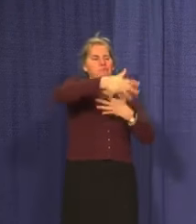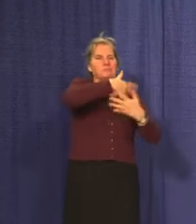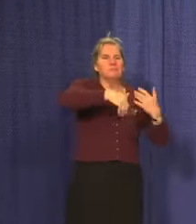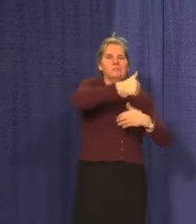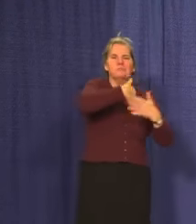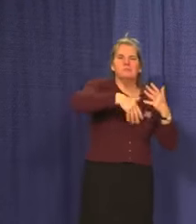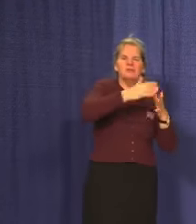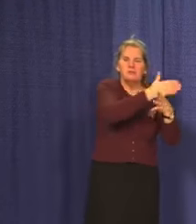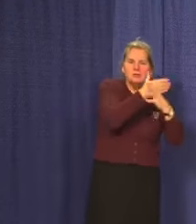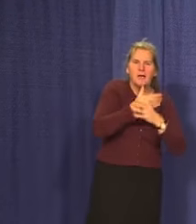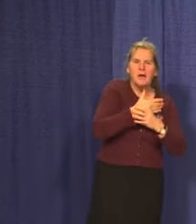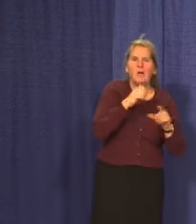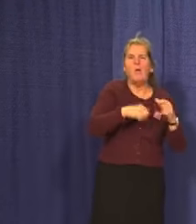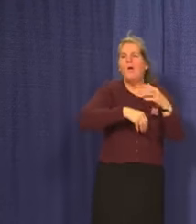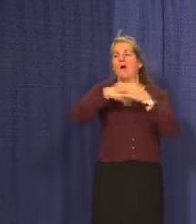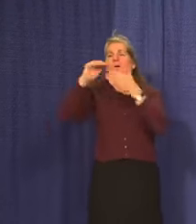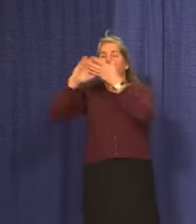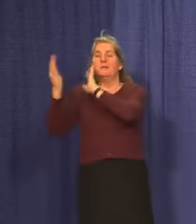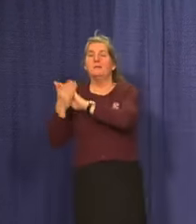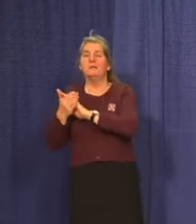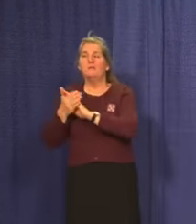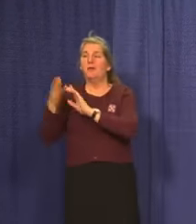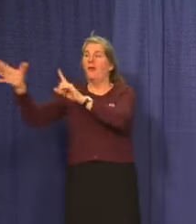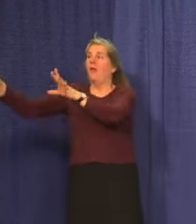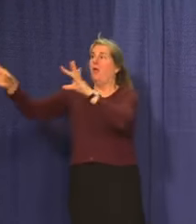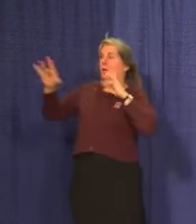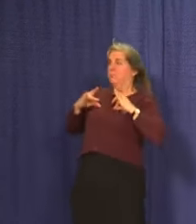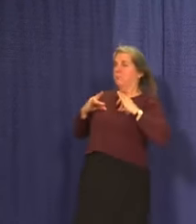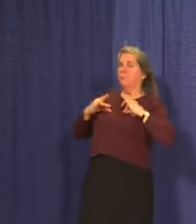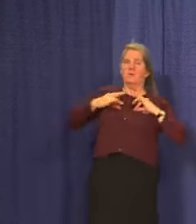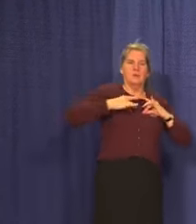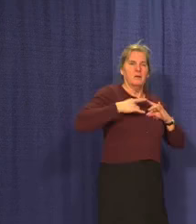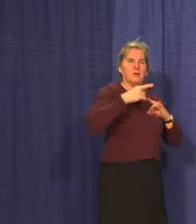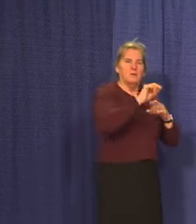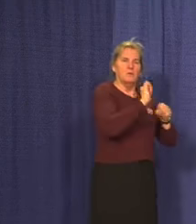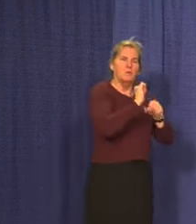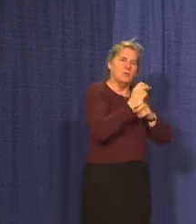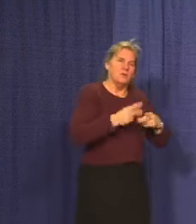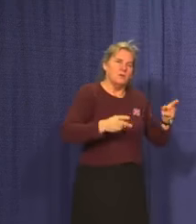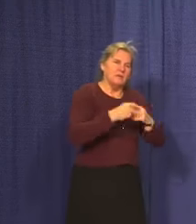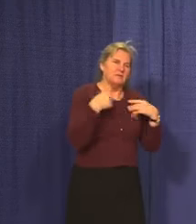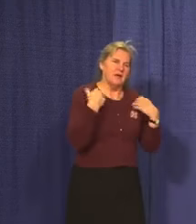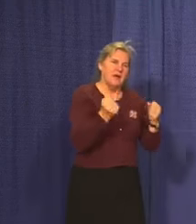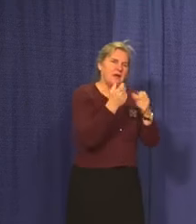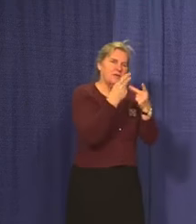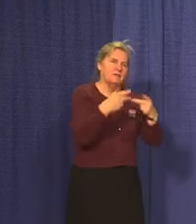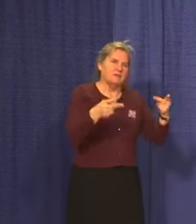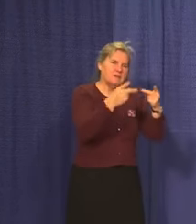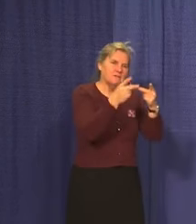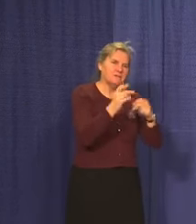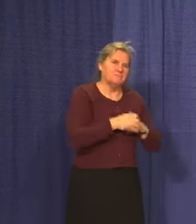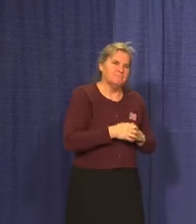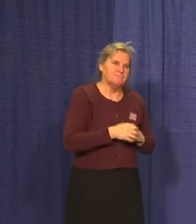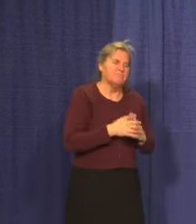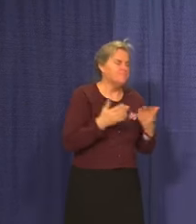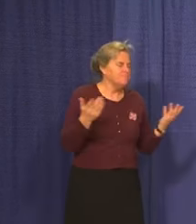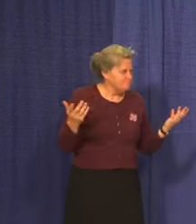SO WHETHER A HEALTHCARE SETTING, A RETAIL ESTABLISHMENT, OR A PUBLIC SERVICE, YOU MUST HAVE YOUR WORKPLACE SET UP TO PREVENT